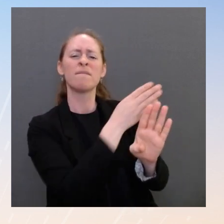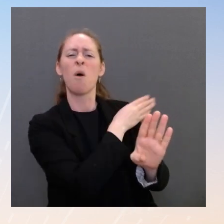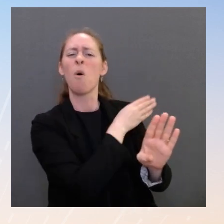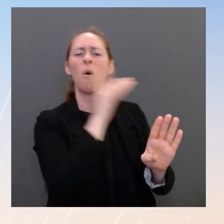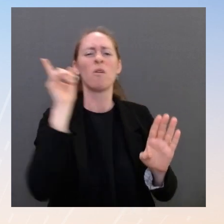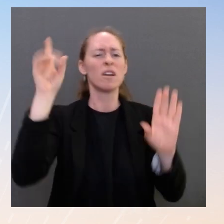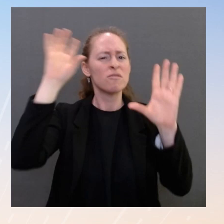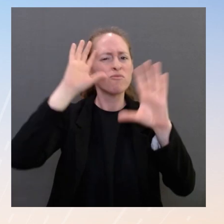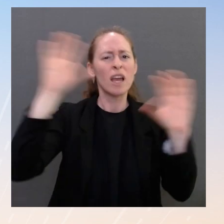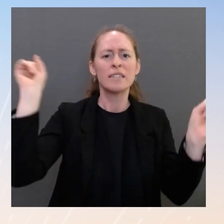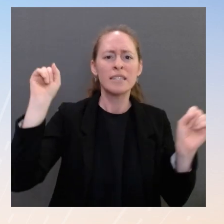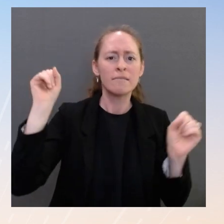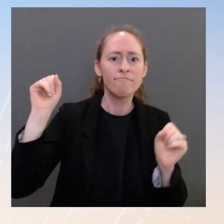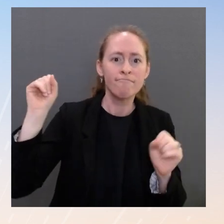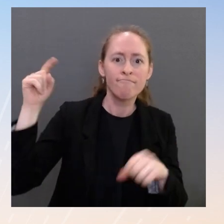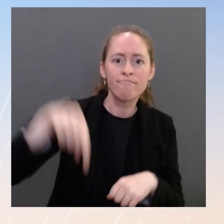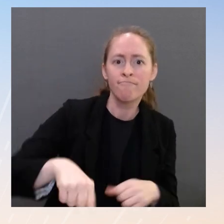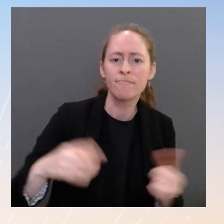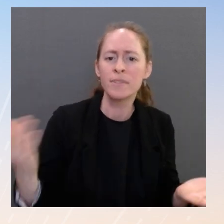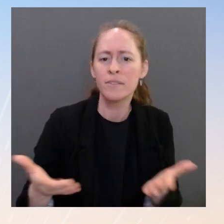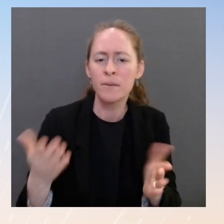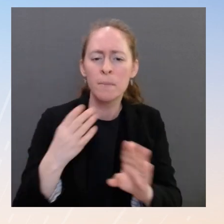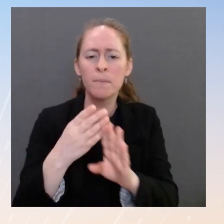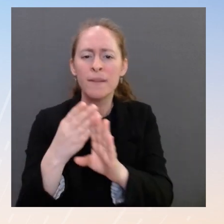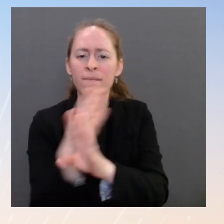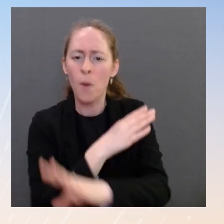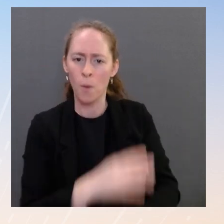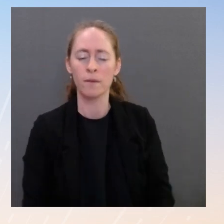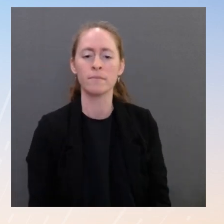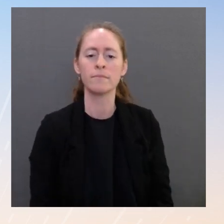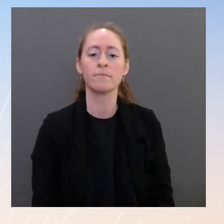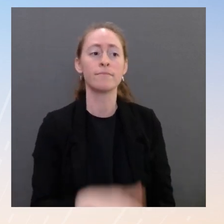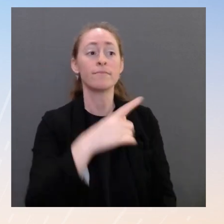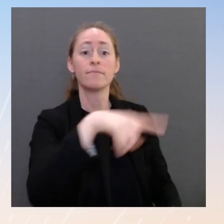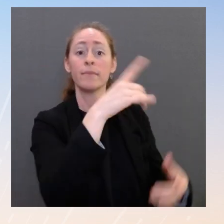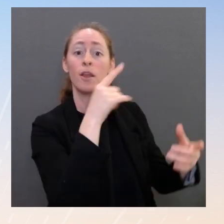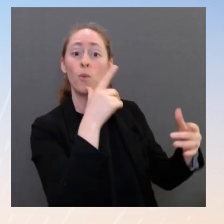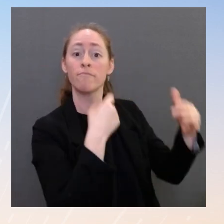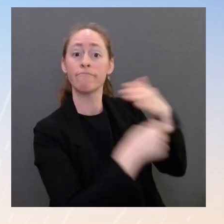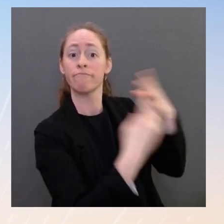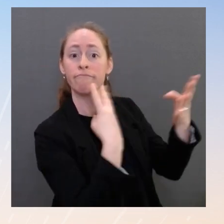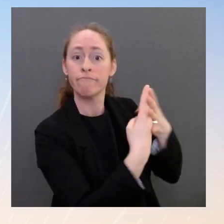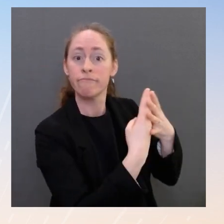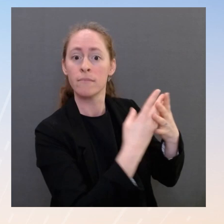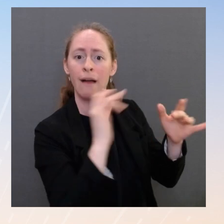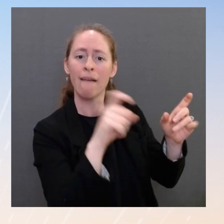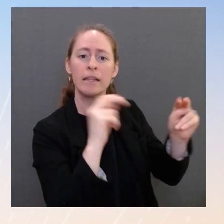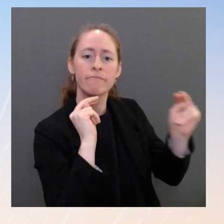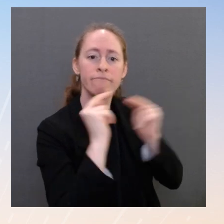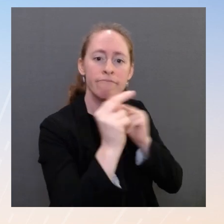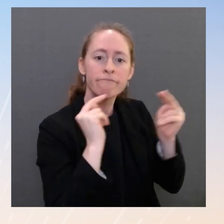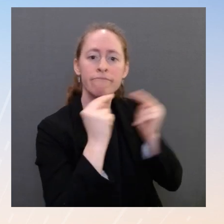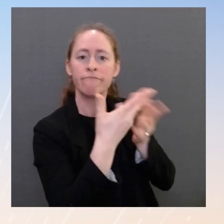took the steps to bring Trevor Reed home. So I -- this has been going on for a long time, I guess is my -- is my larger point.